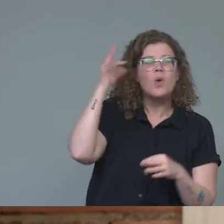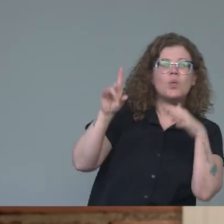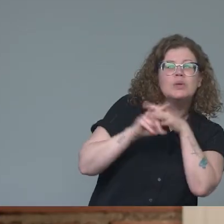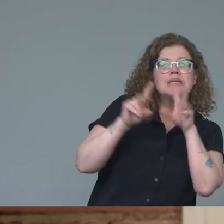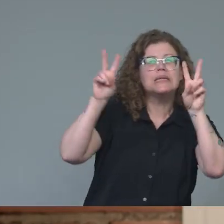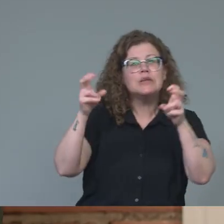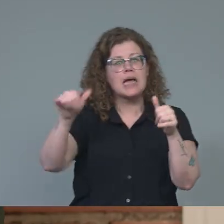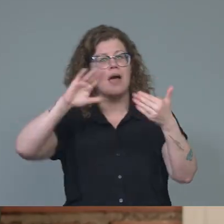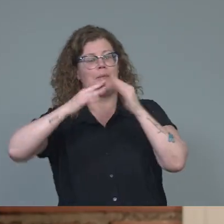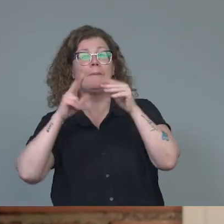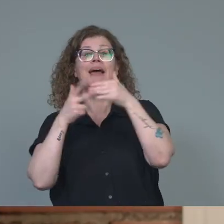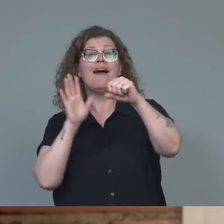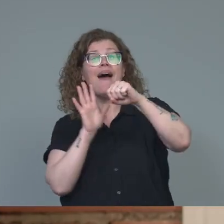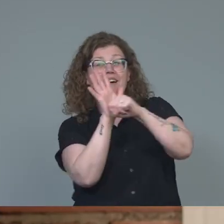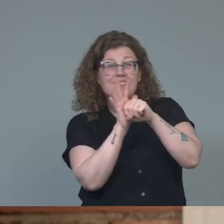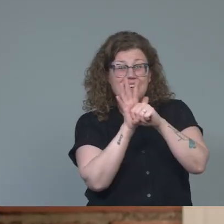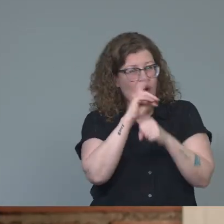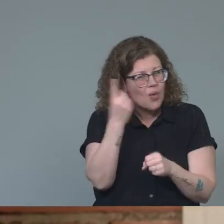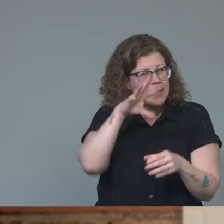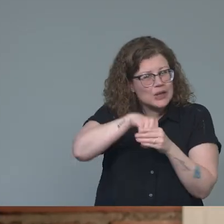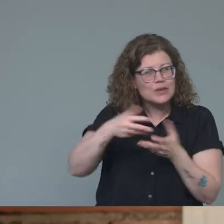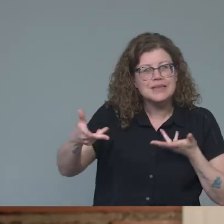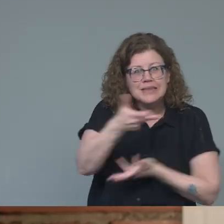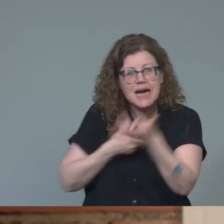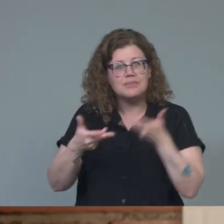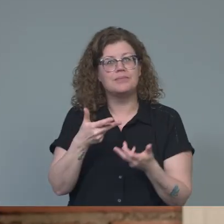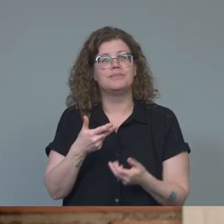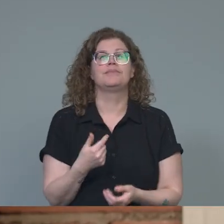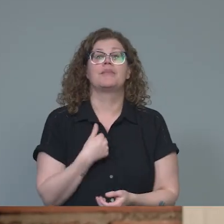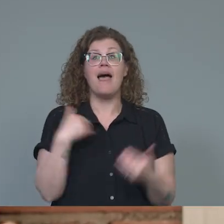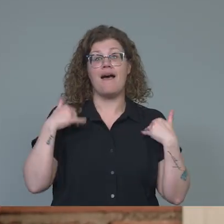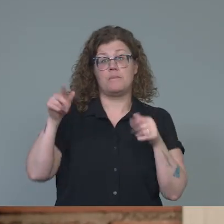the final artwork based on all this interaction that they got from the community. So it is a more